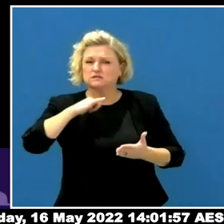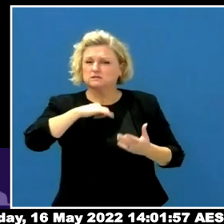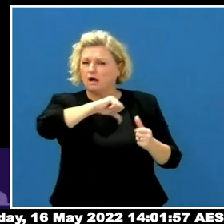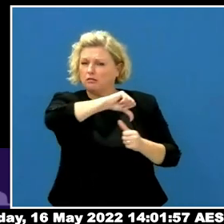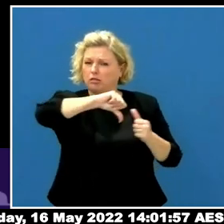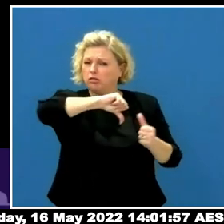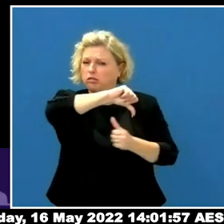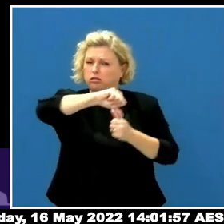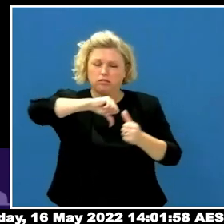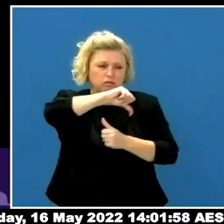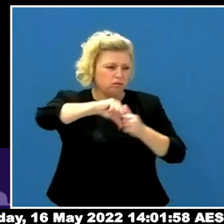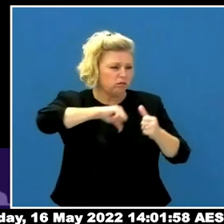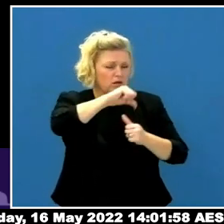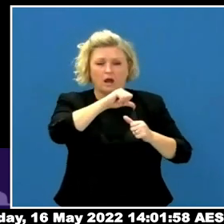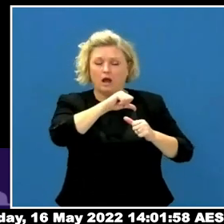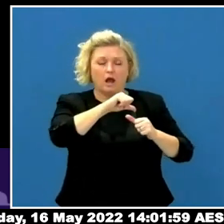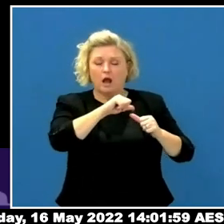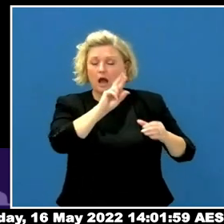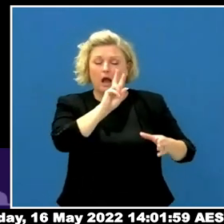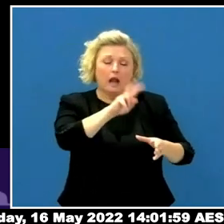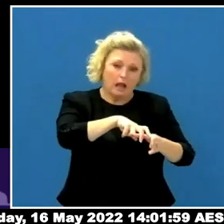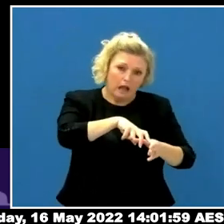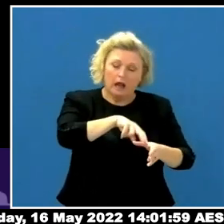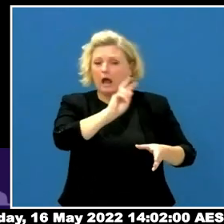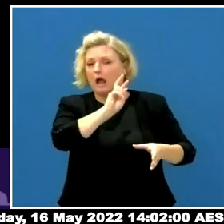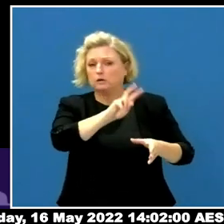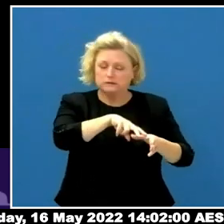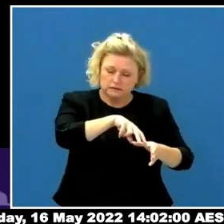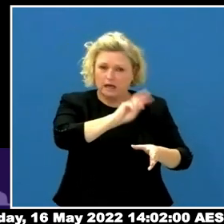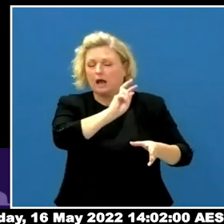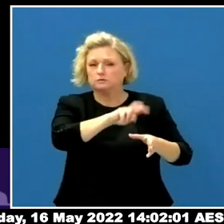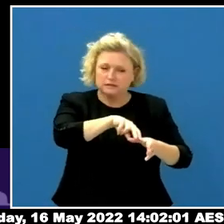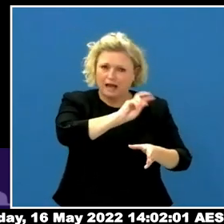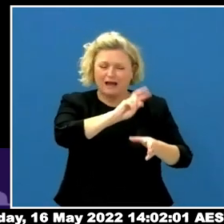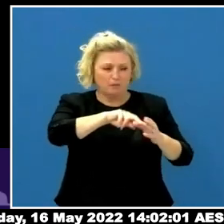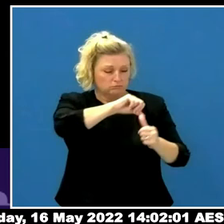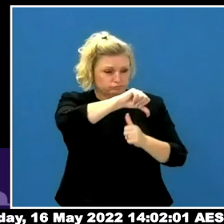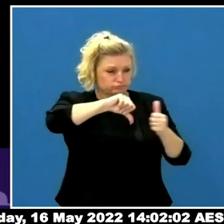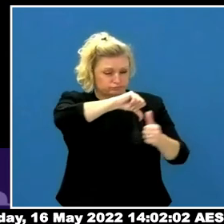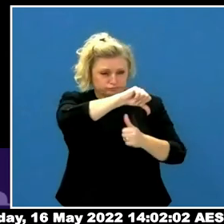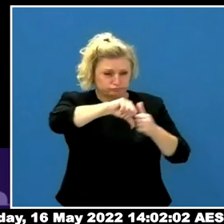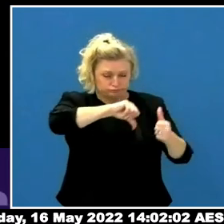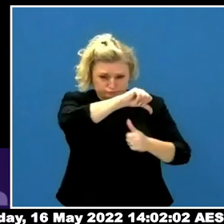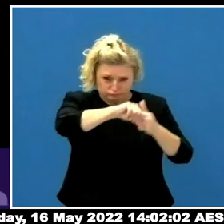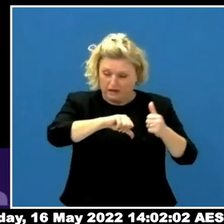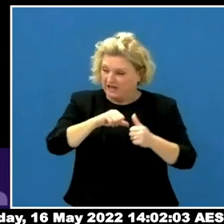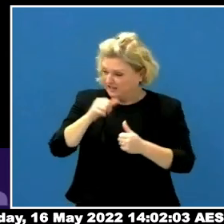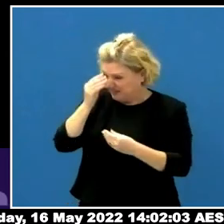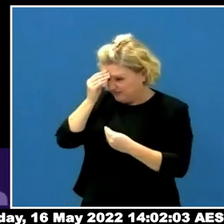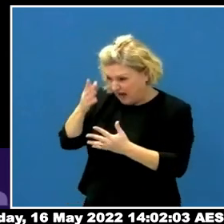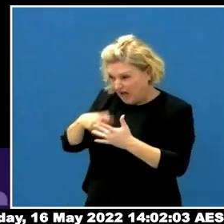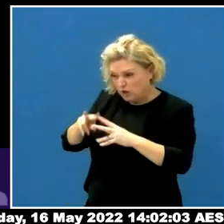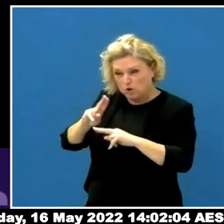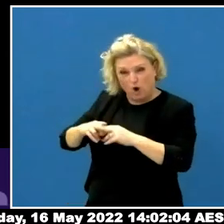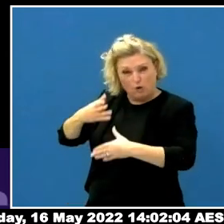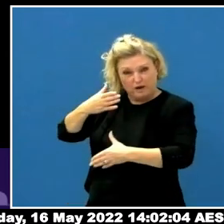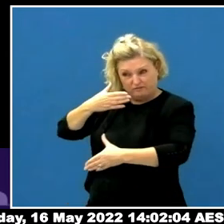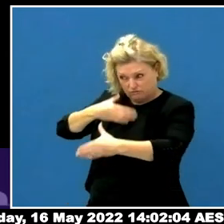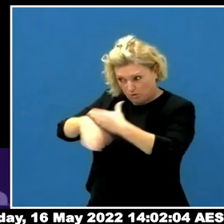Were you notified if there was to be a change of Team Leader? Were you told? LILLY: No, never. How would you find out?